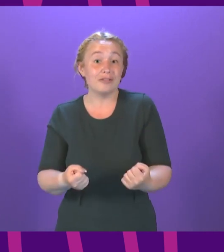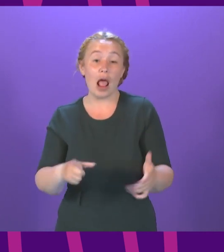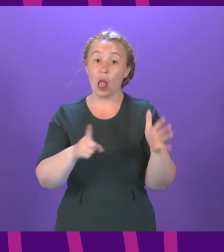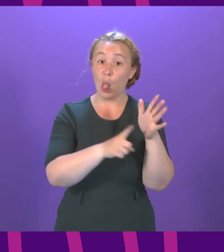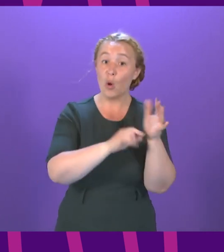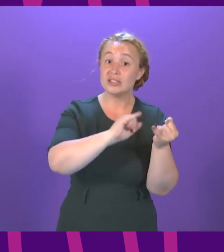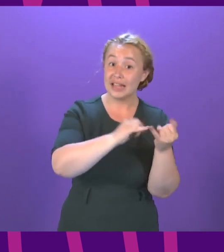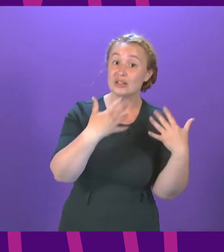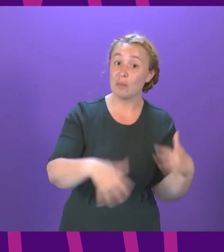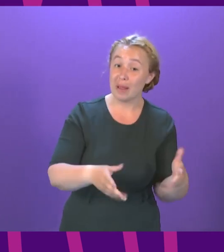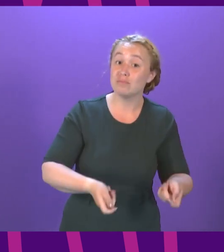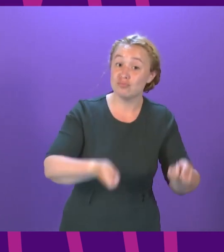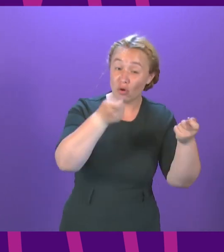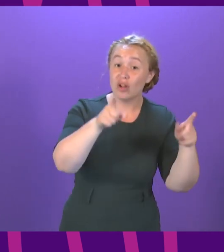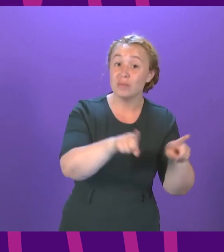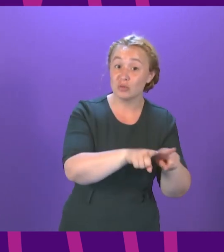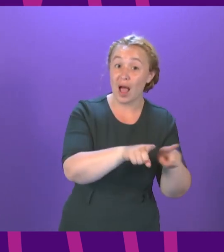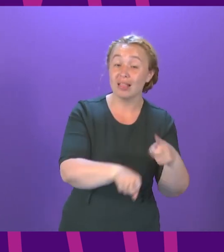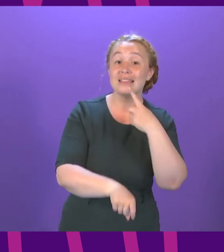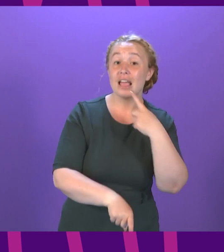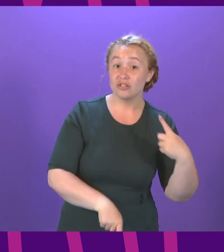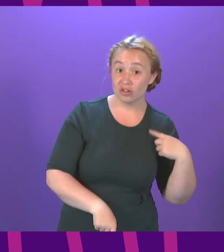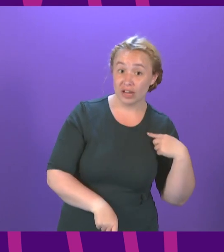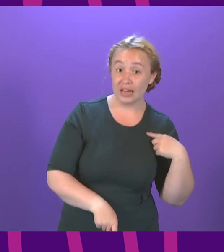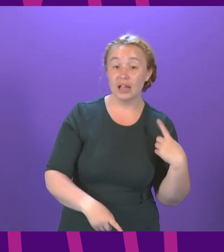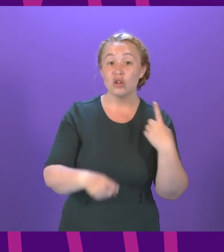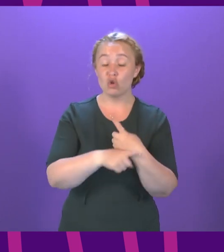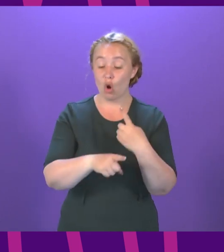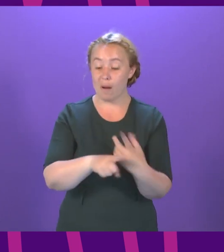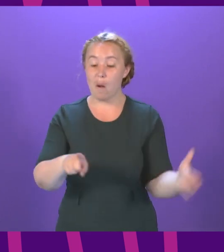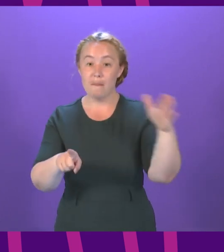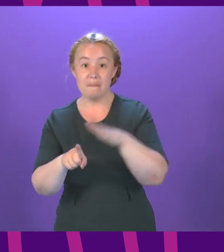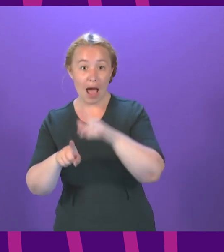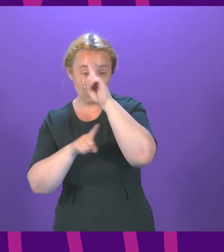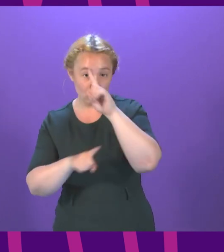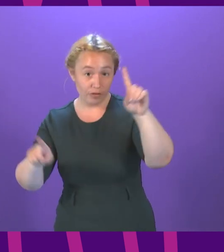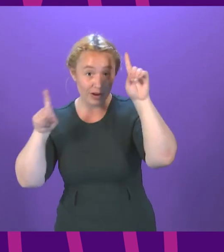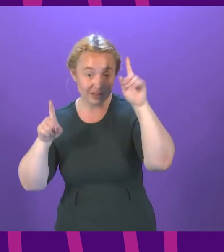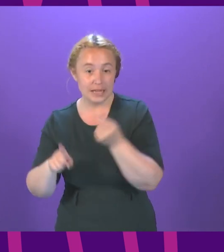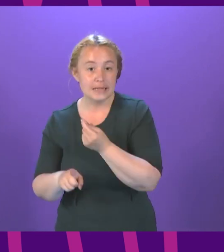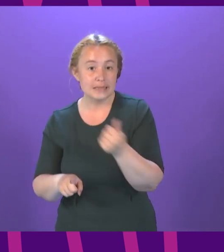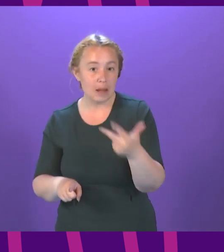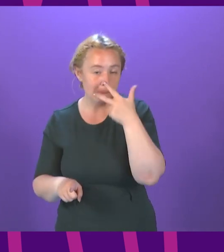with the return to university, because, as Michael Marra rightly says, some 18-year-olds might